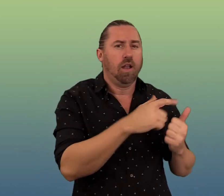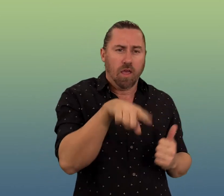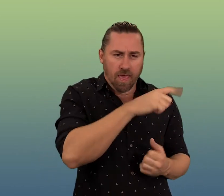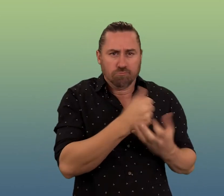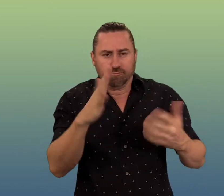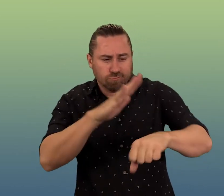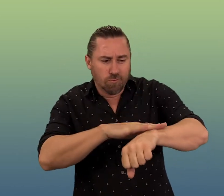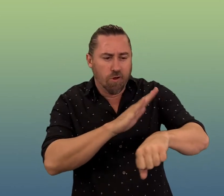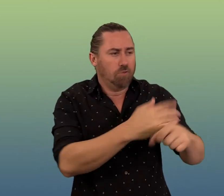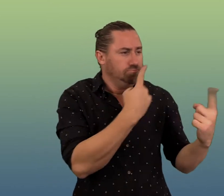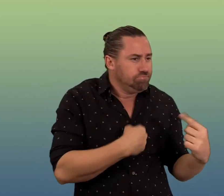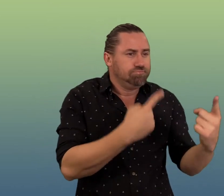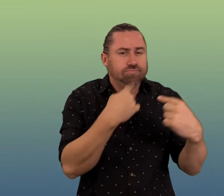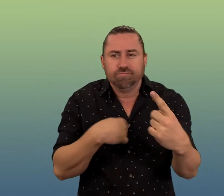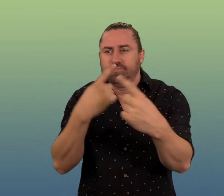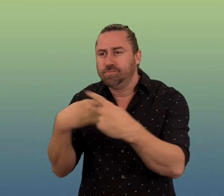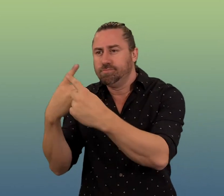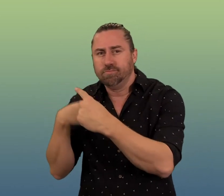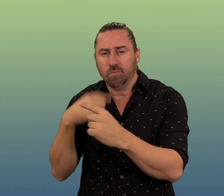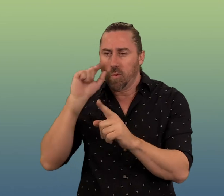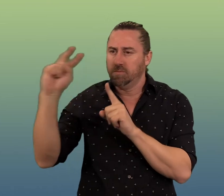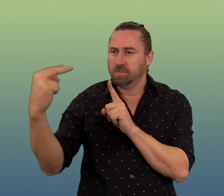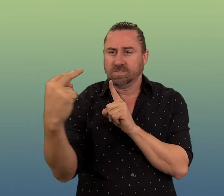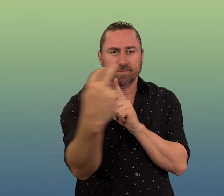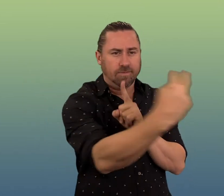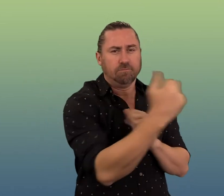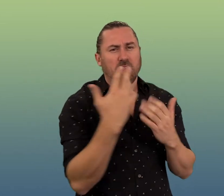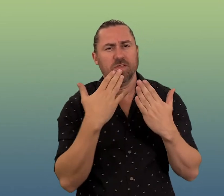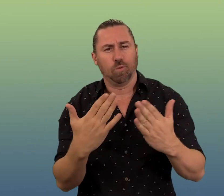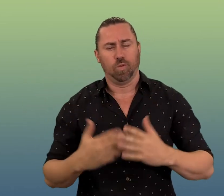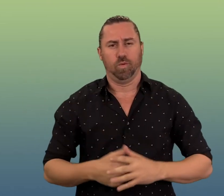their valuable time and insights from their unique perspectives.